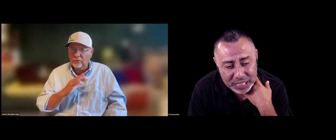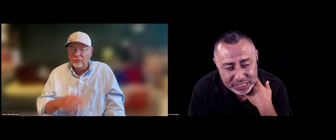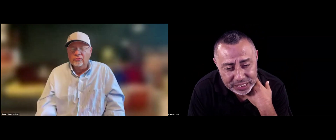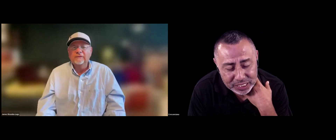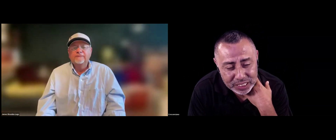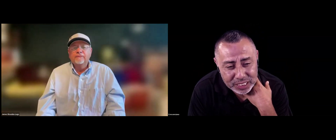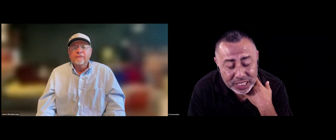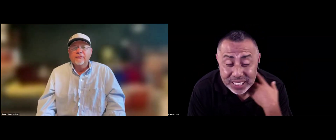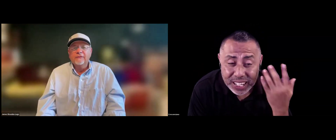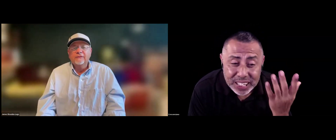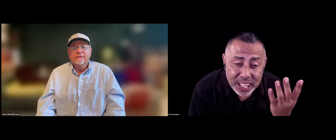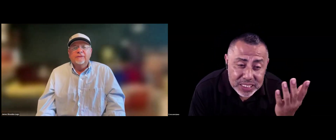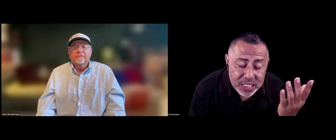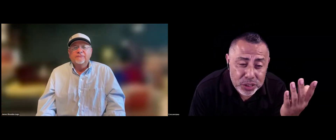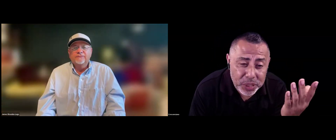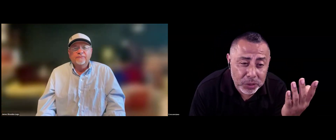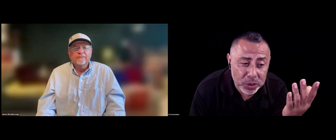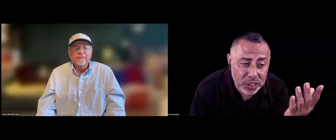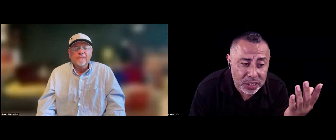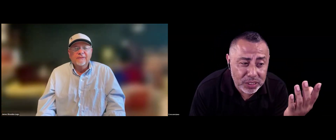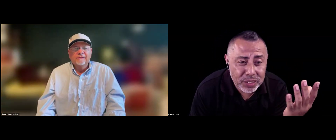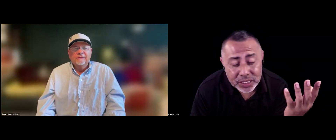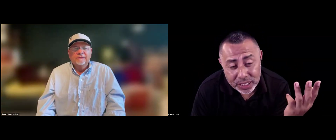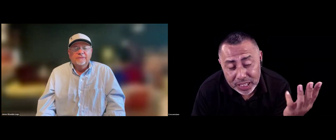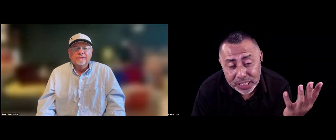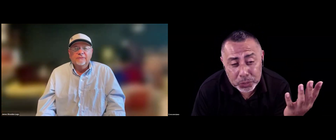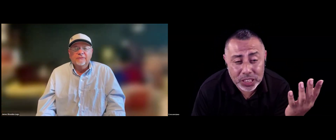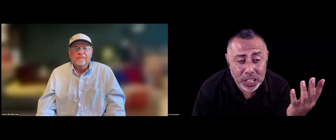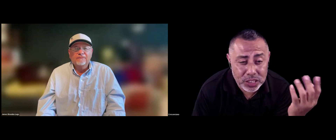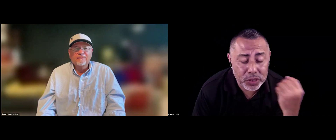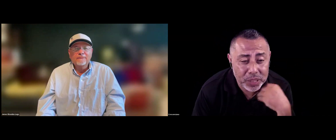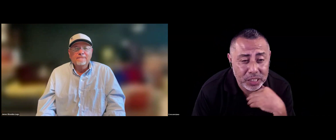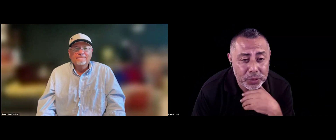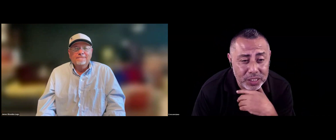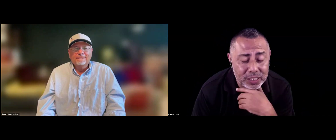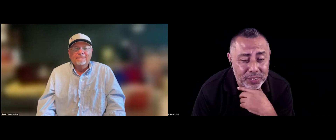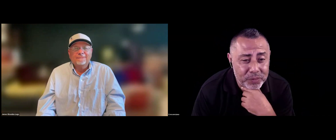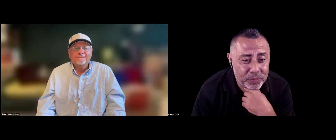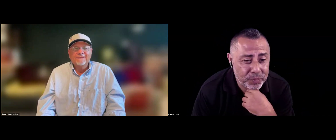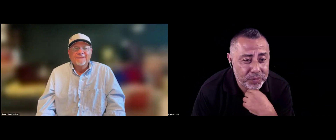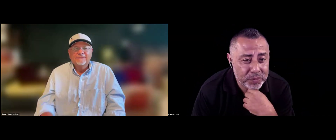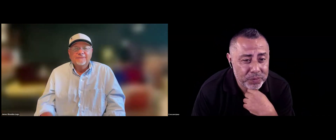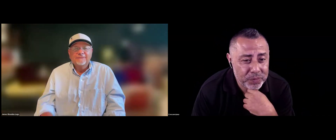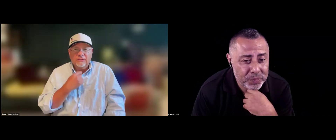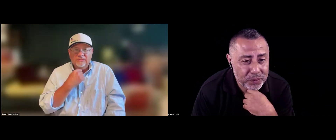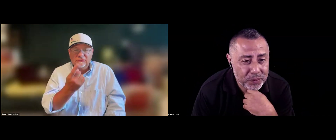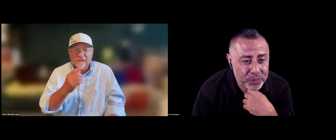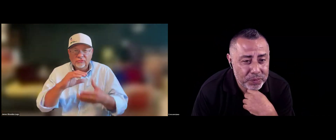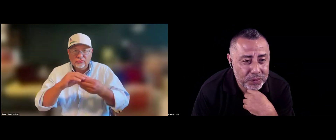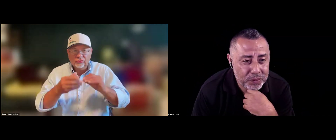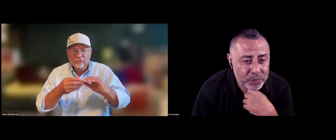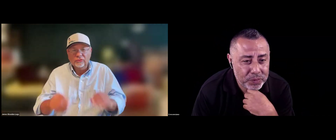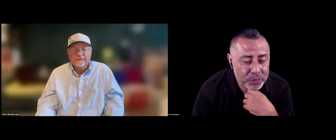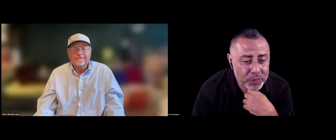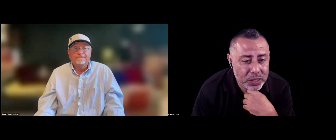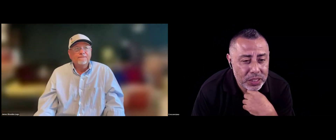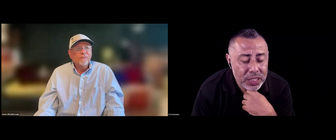It was amazing. I had access to my community. I had communication with my community.